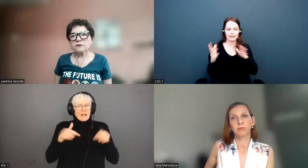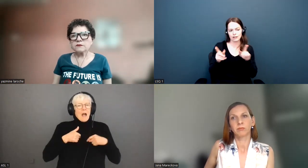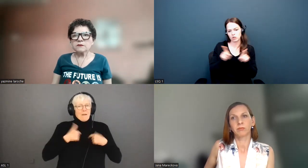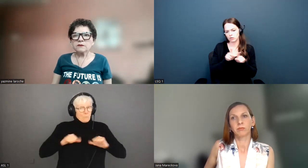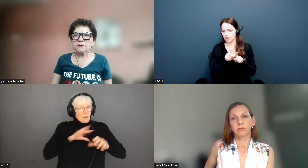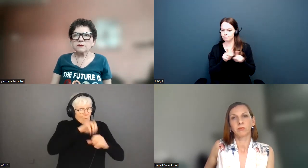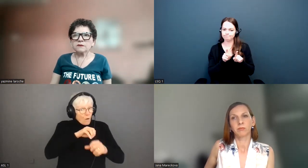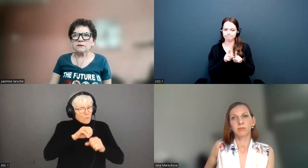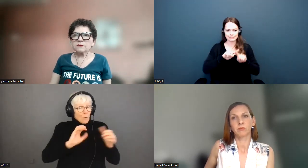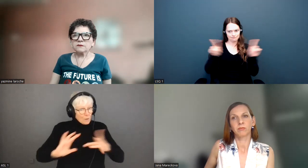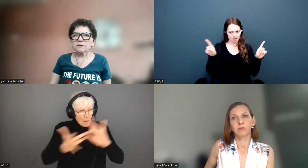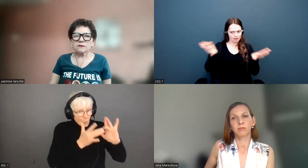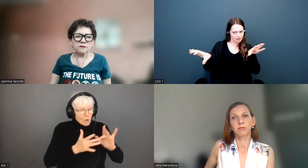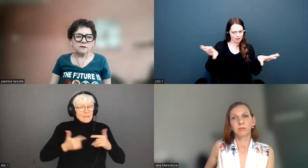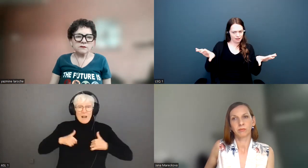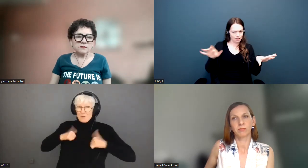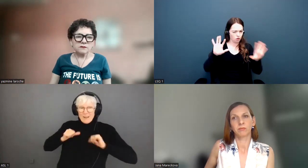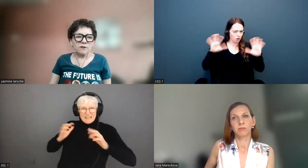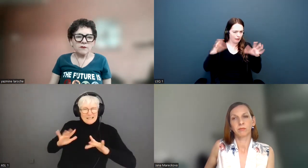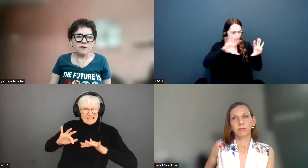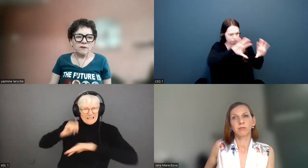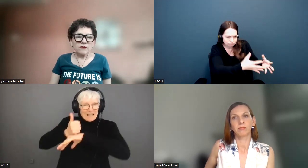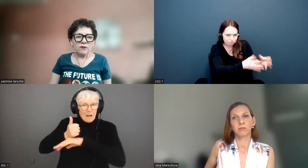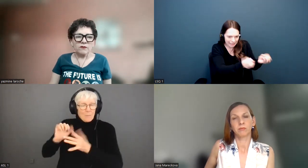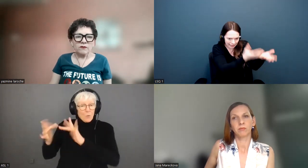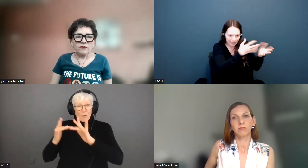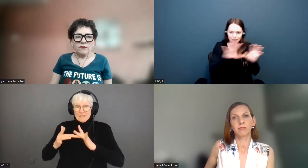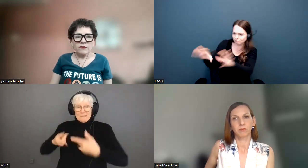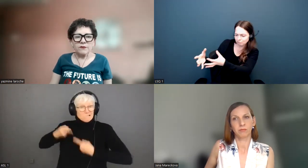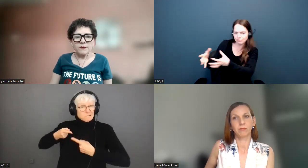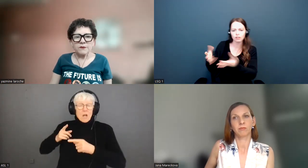your thoughts on on why those those kinds of four people with disabilities by people